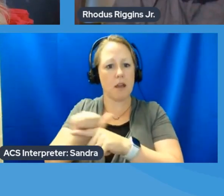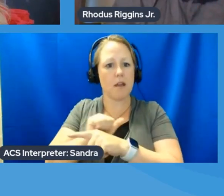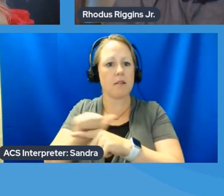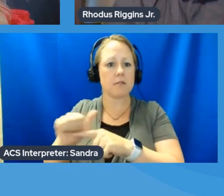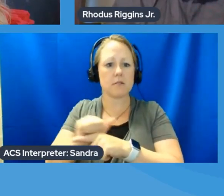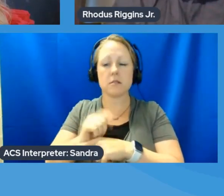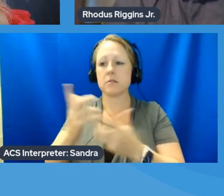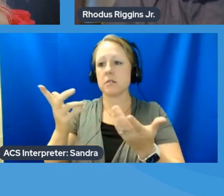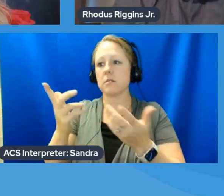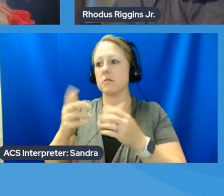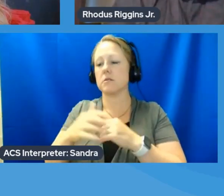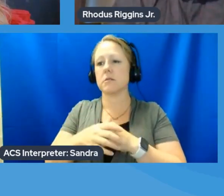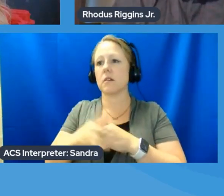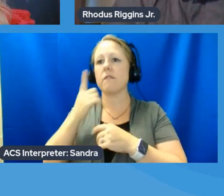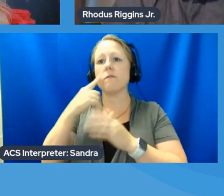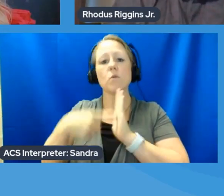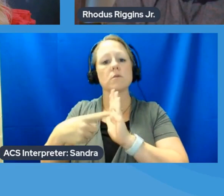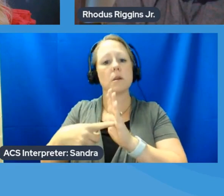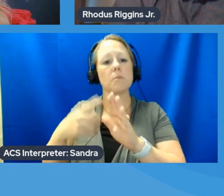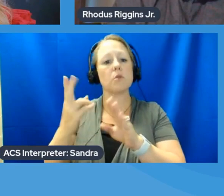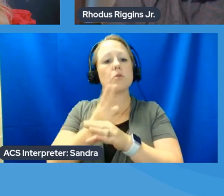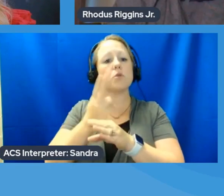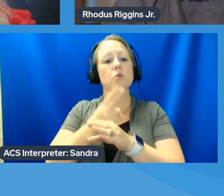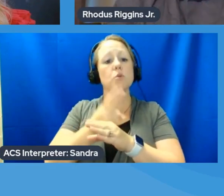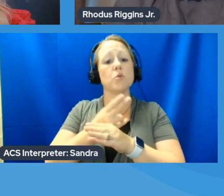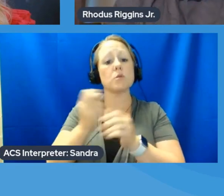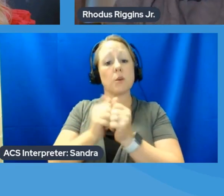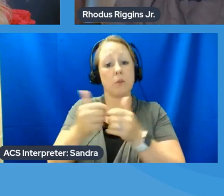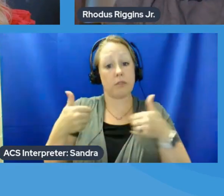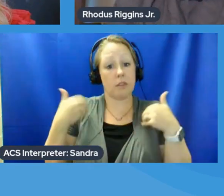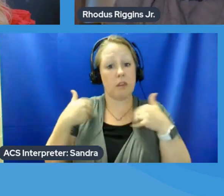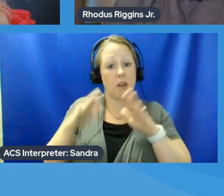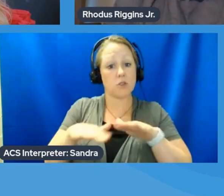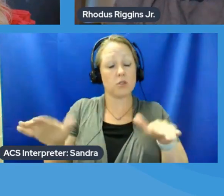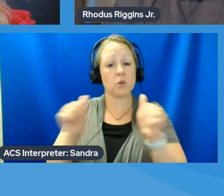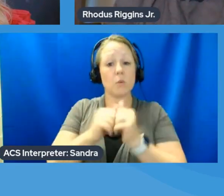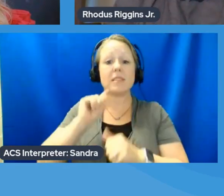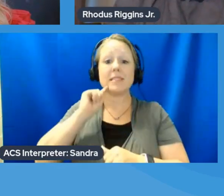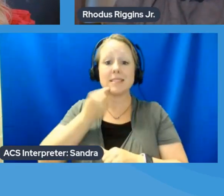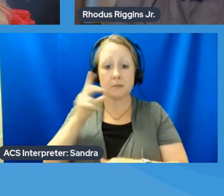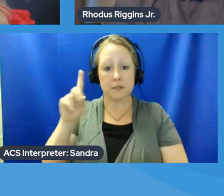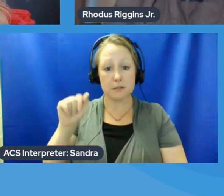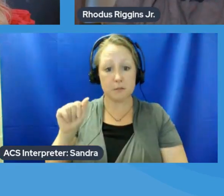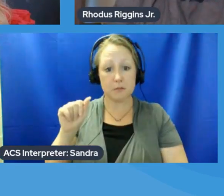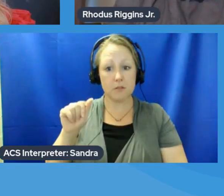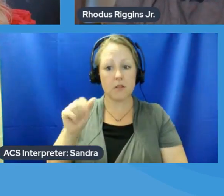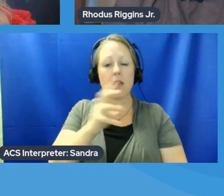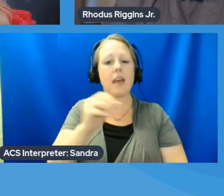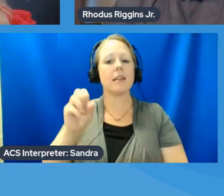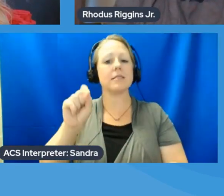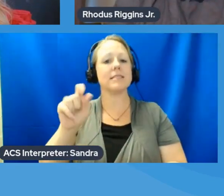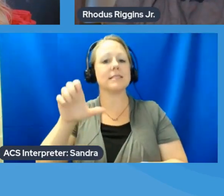working with young children with significant disabilities, as well as STEM learning for infants and toddlers.